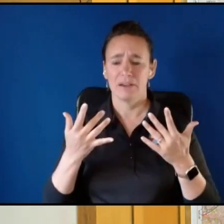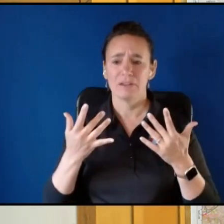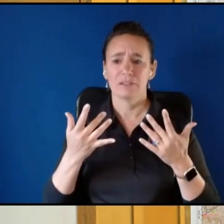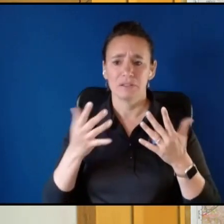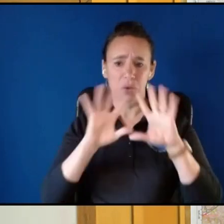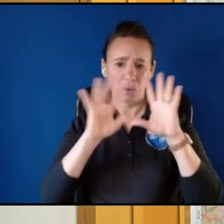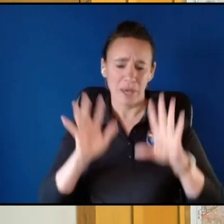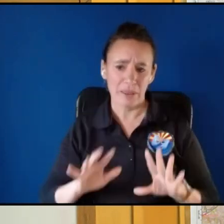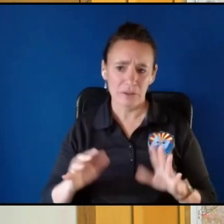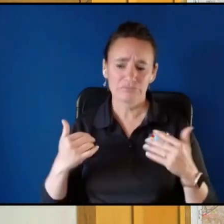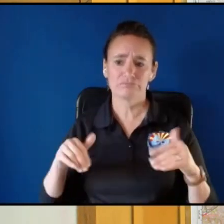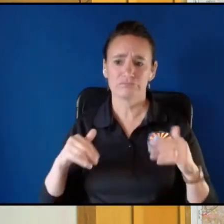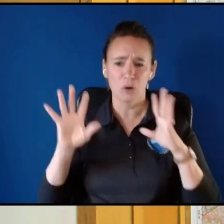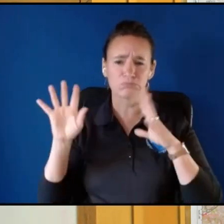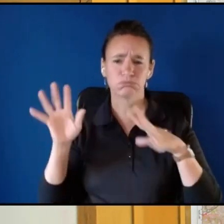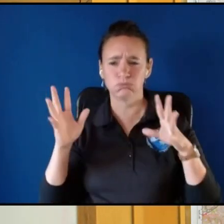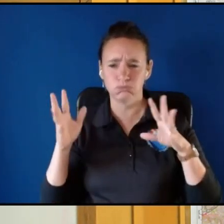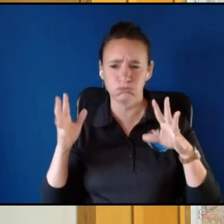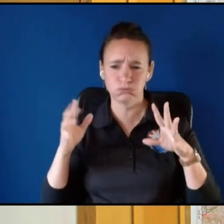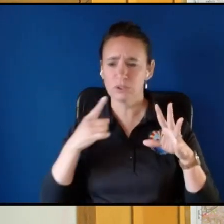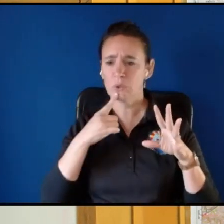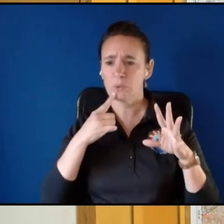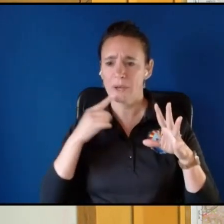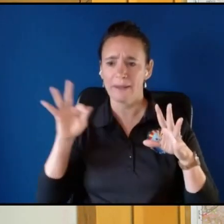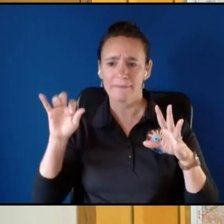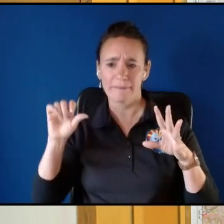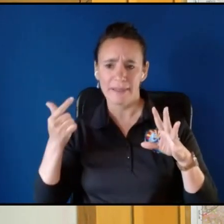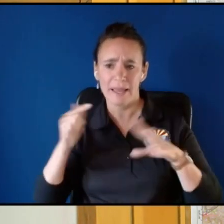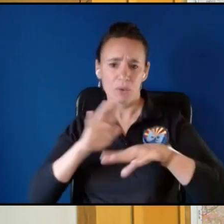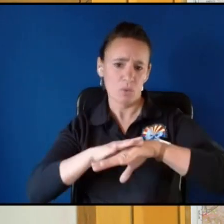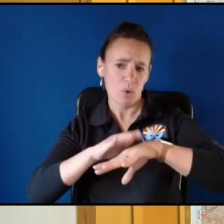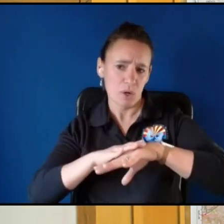very low humidities, high temperatures, and unstable air